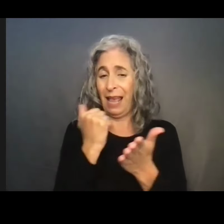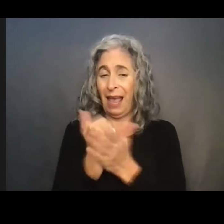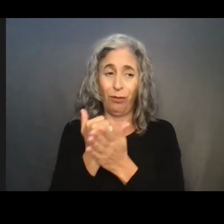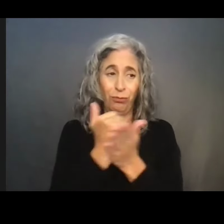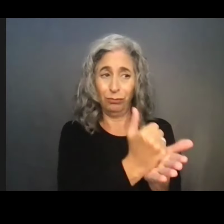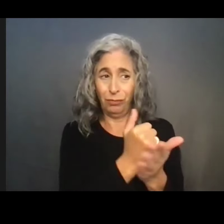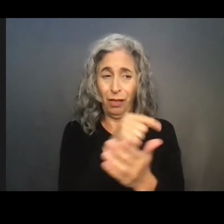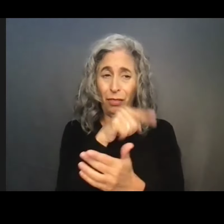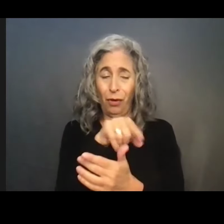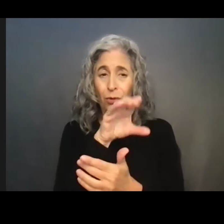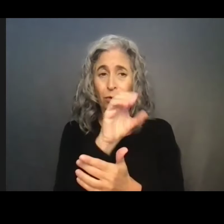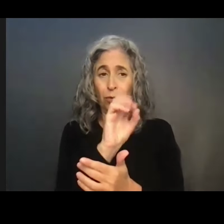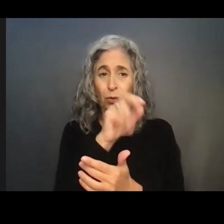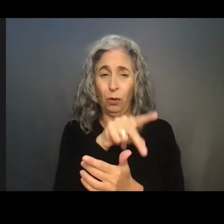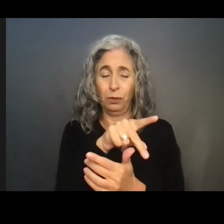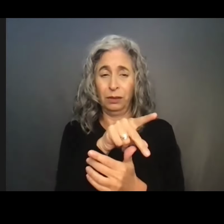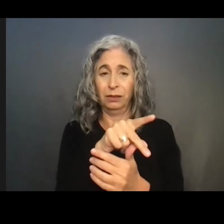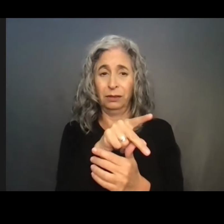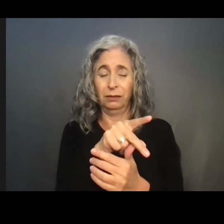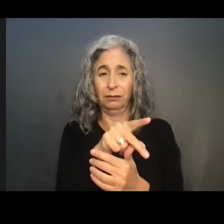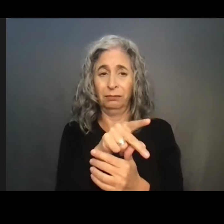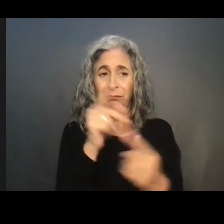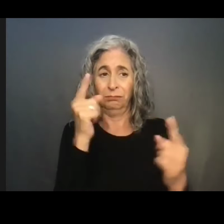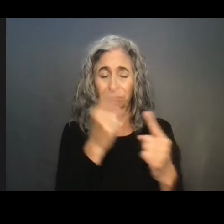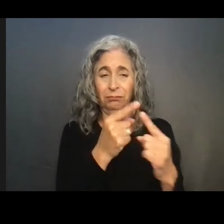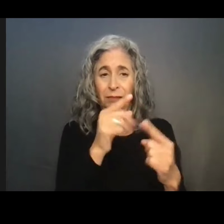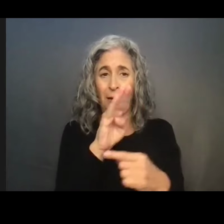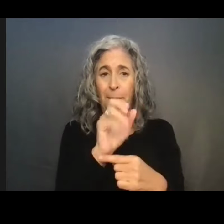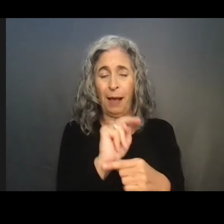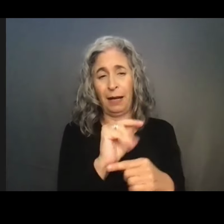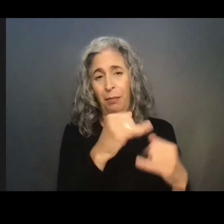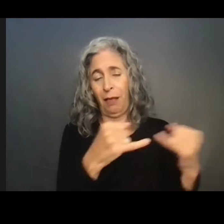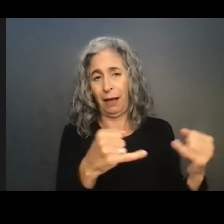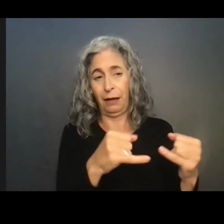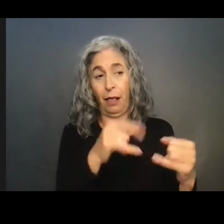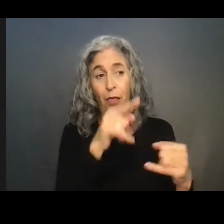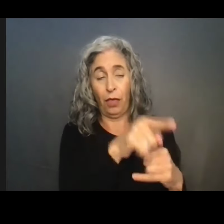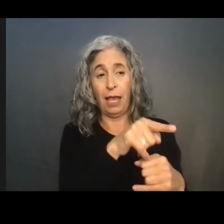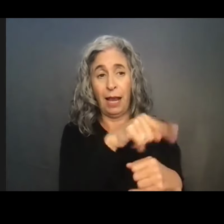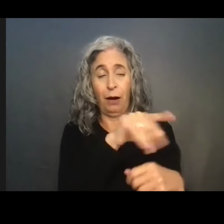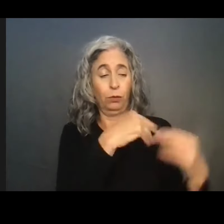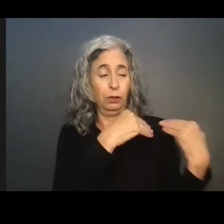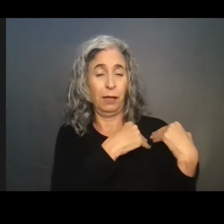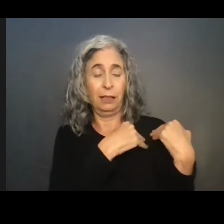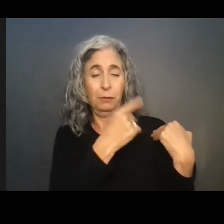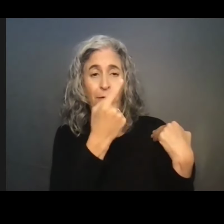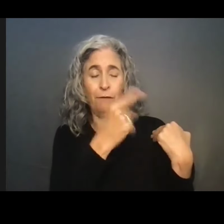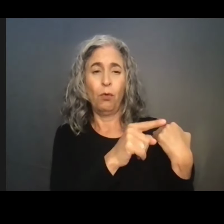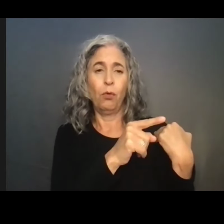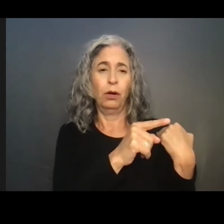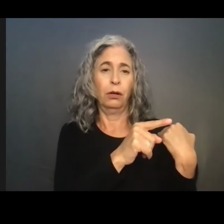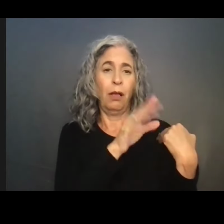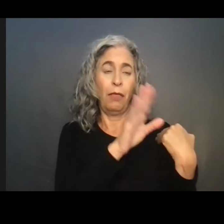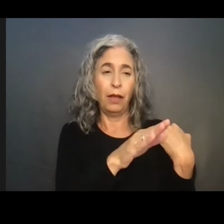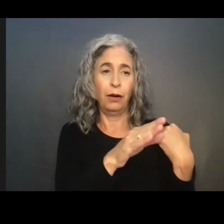bottom line. Ultimately those corporations are responsible for their bottom line.